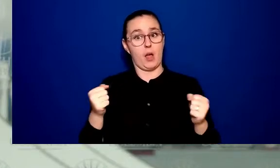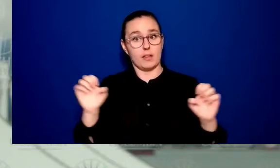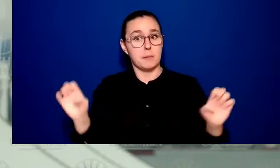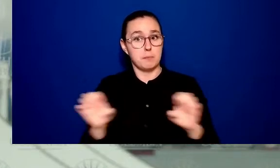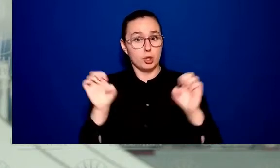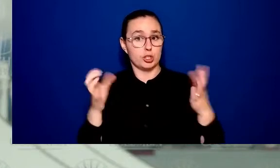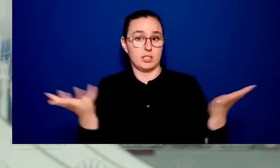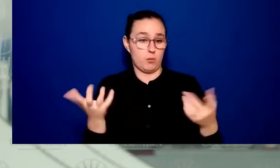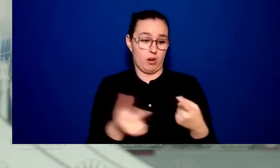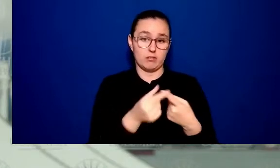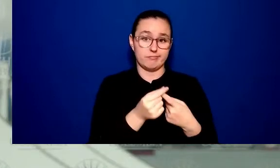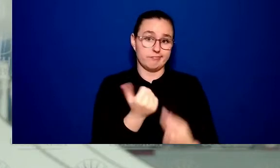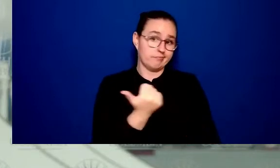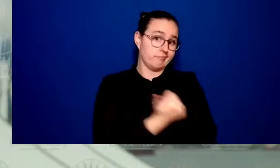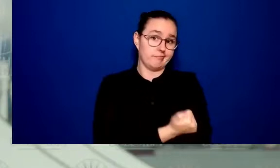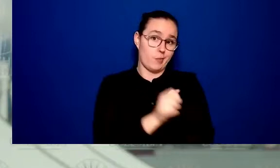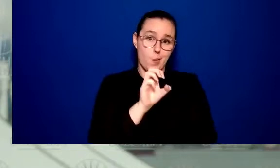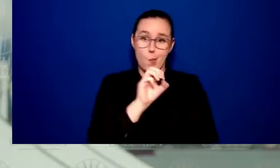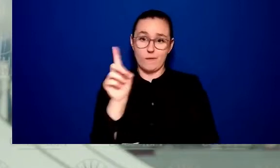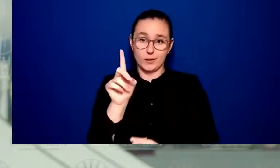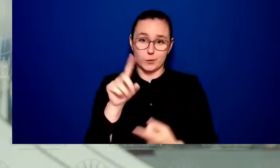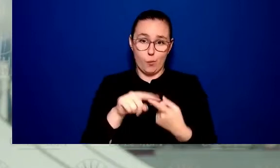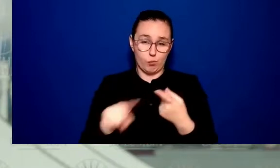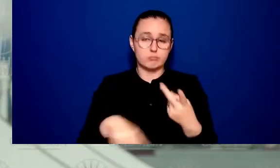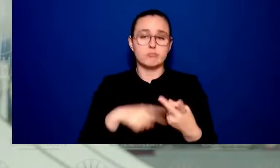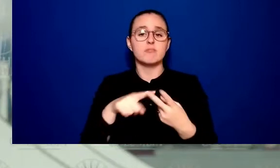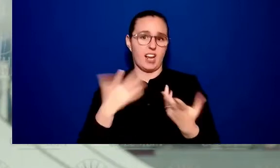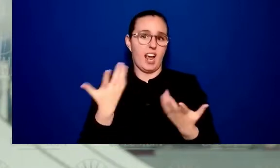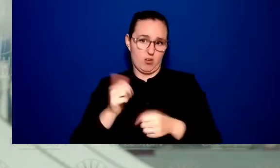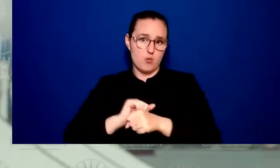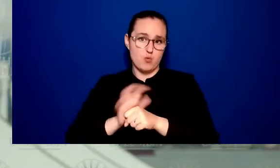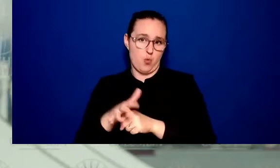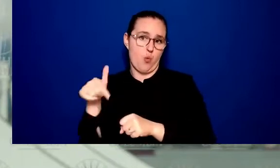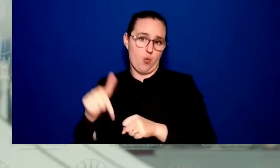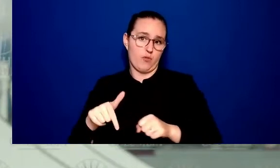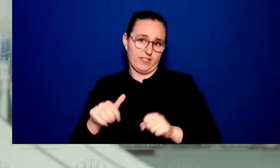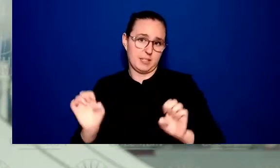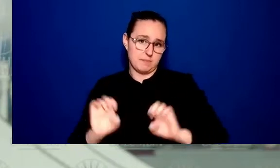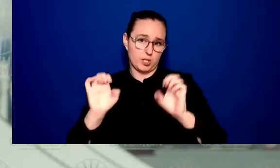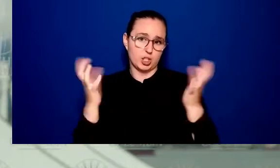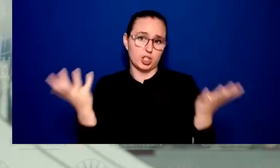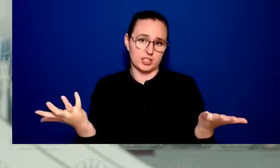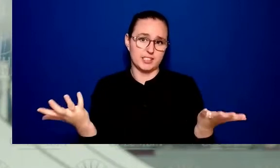we've come to expect us doesn't make us any less grateful. It makes us more grateful. I want to express my gratitude to all